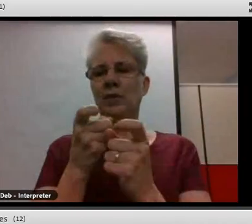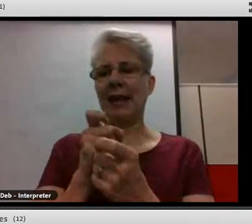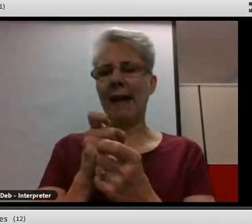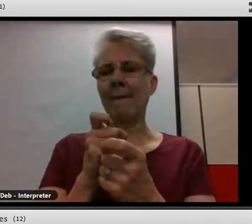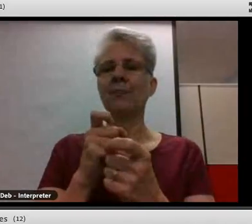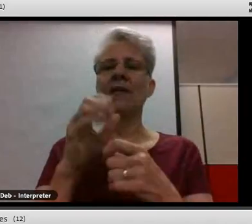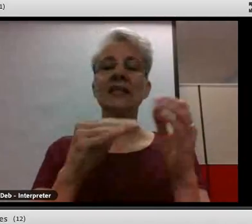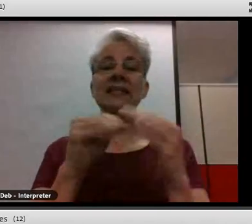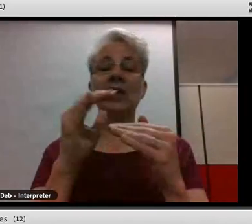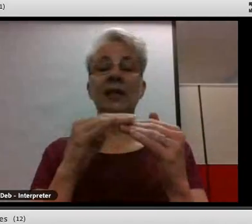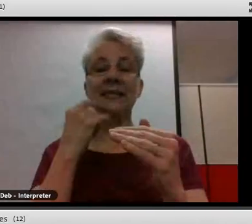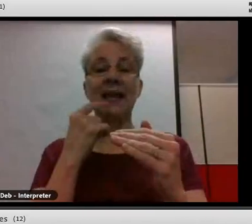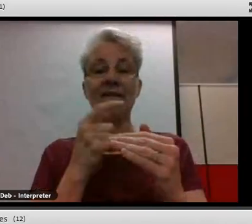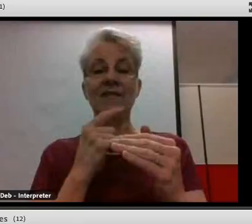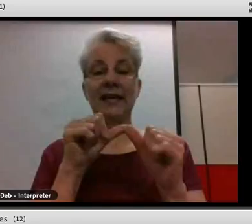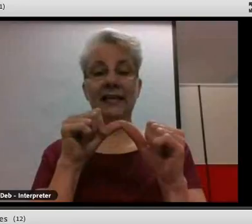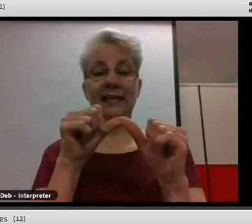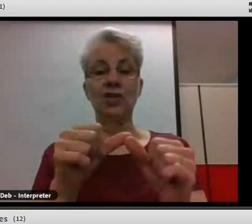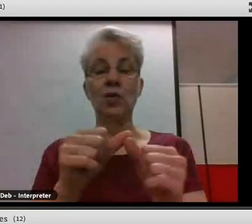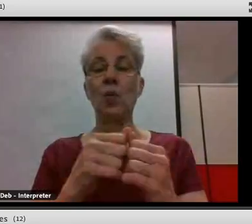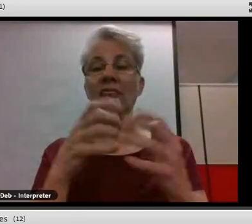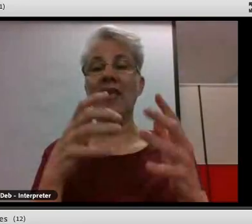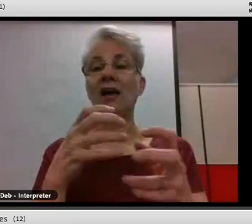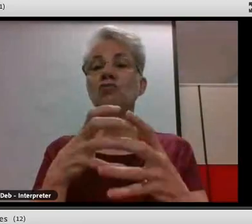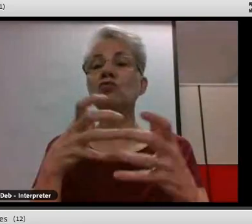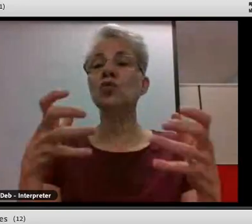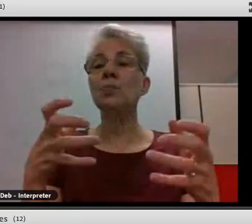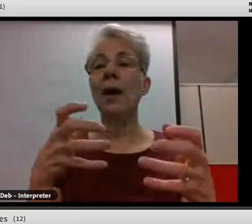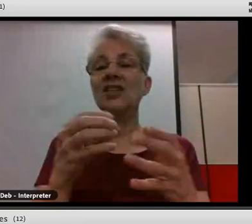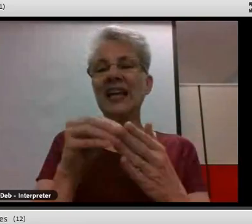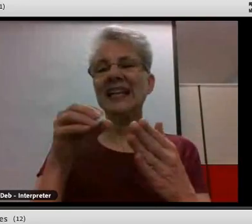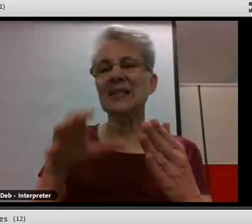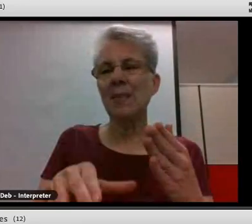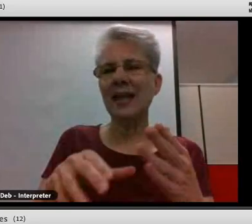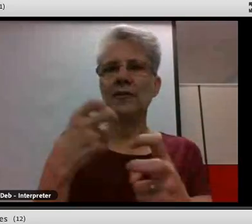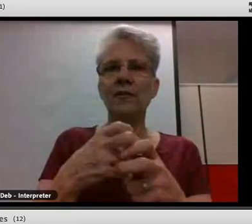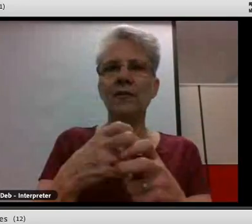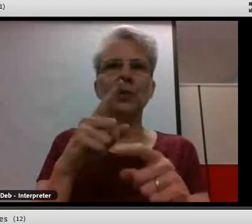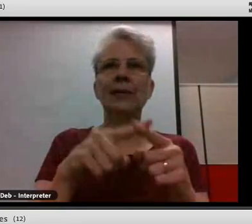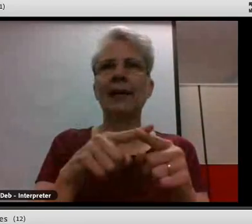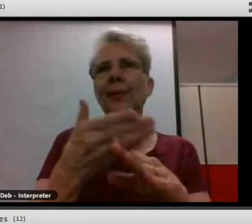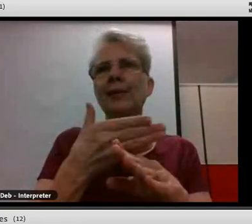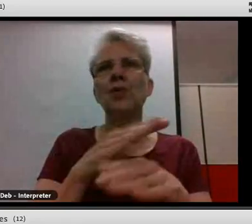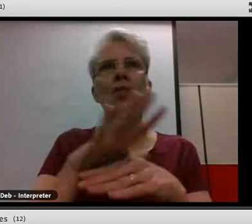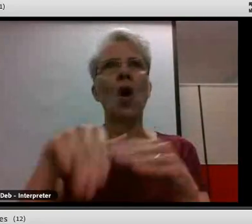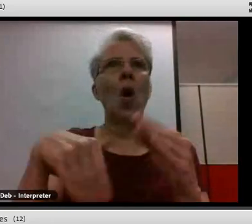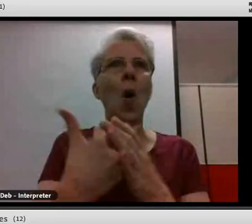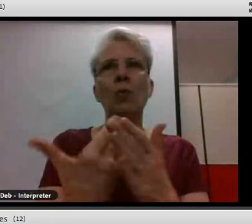in the planning, the implementation, and evaluation of library services, programs, and facilities.